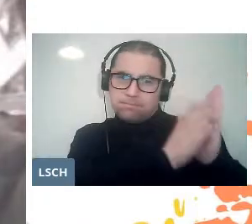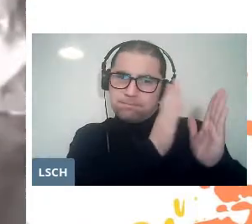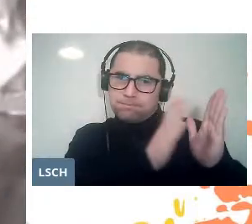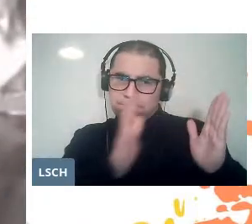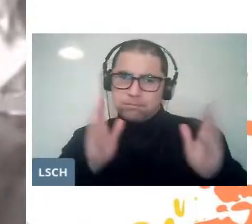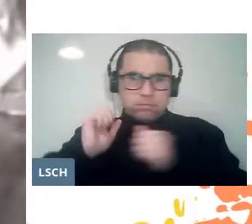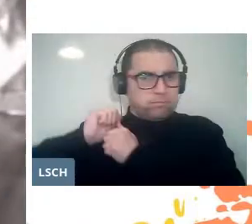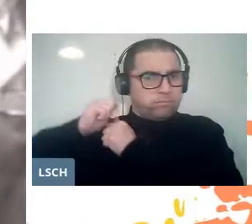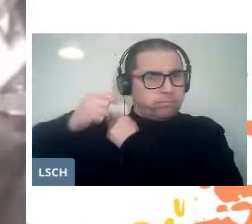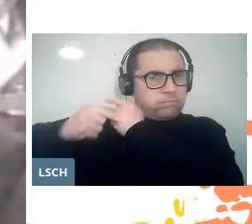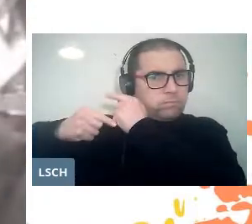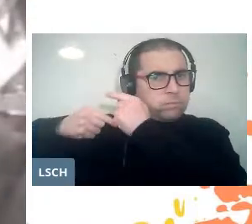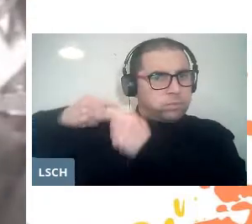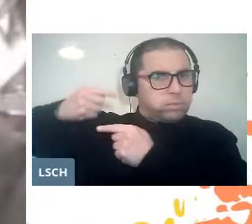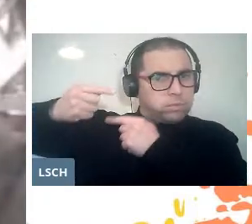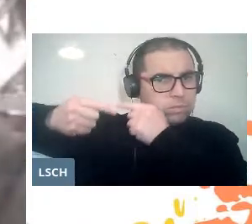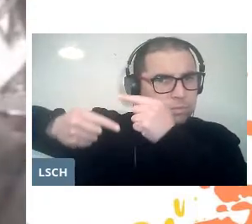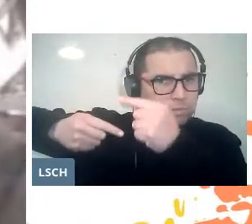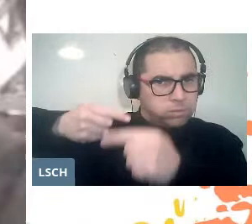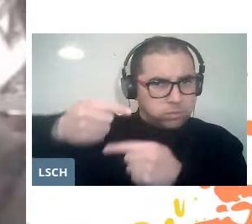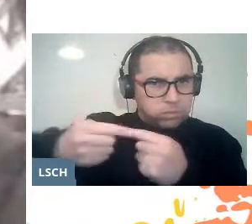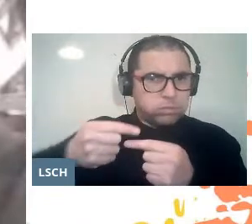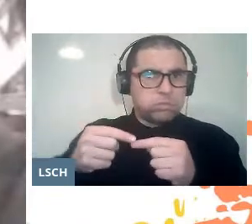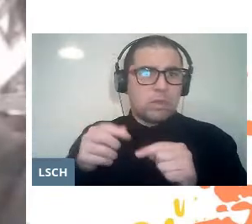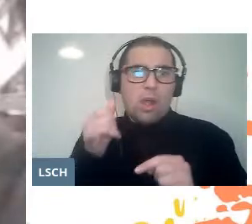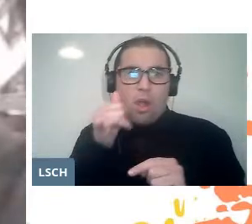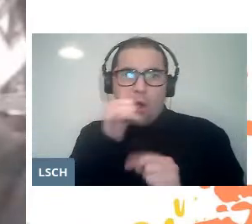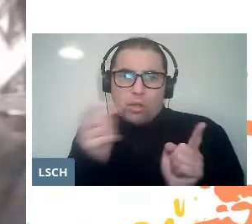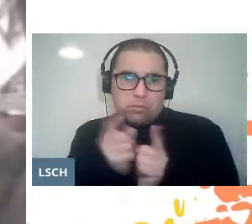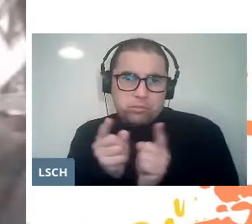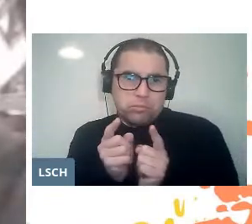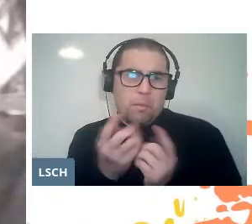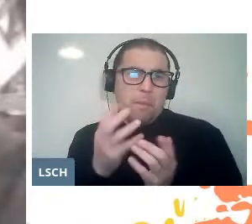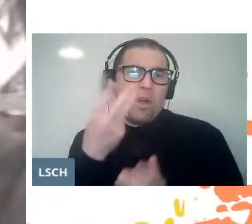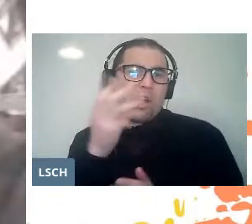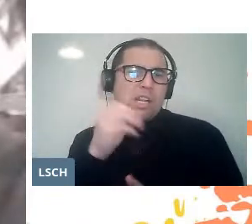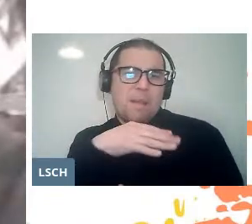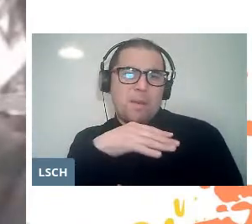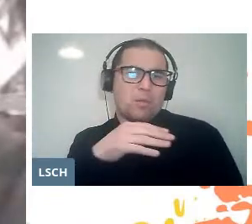of this genre in a reduced time of approximately half an hour.